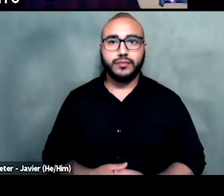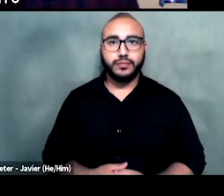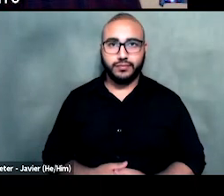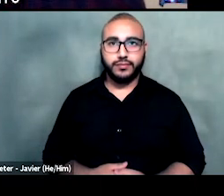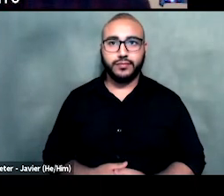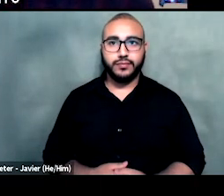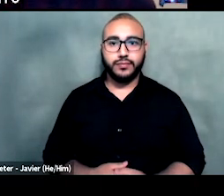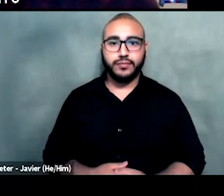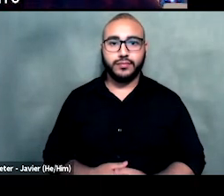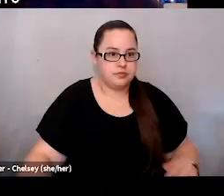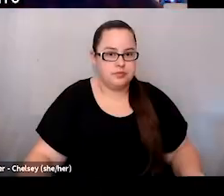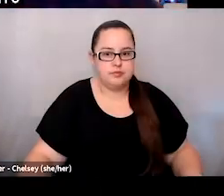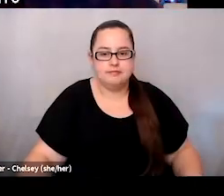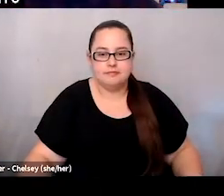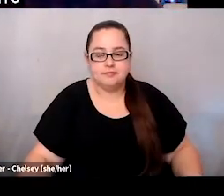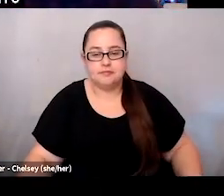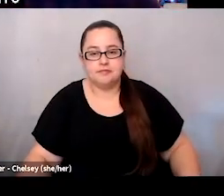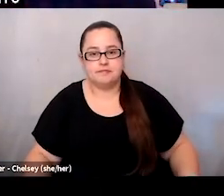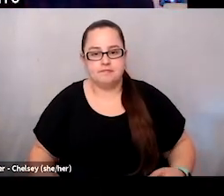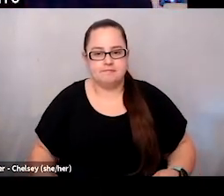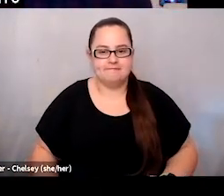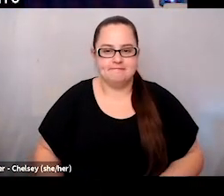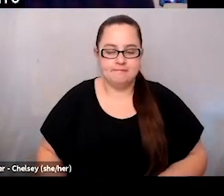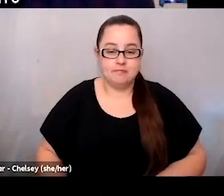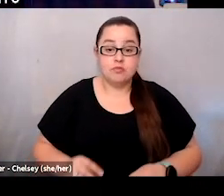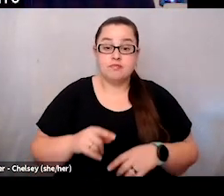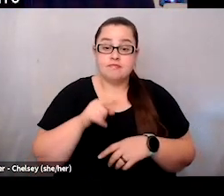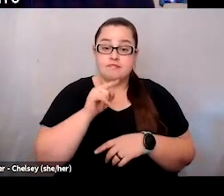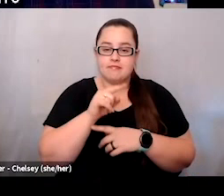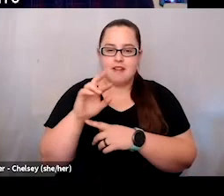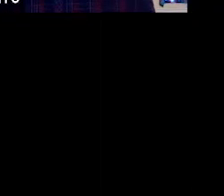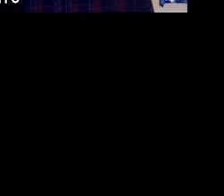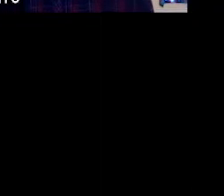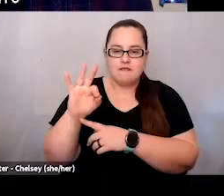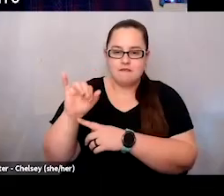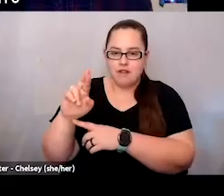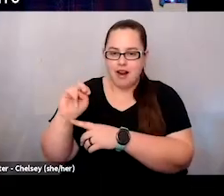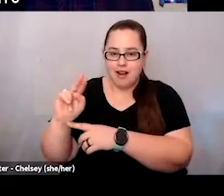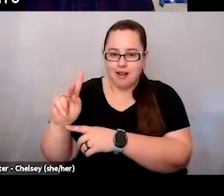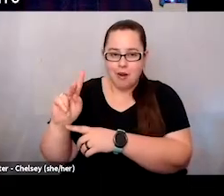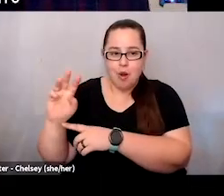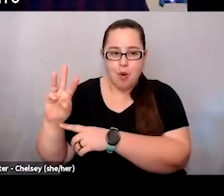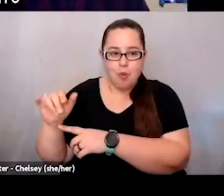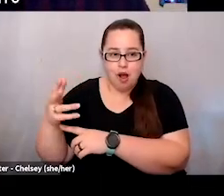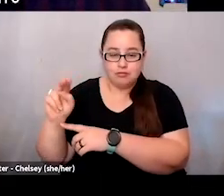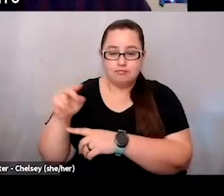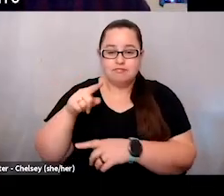All right, this is Frank Waln. Frank is a Native American rapper, and activist. He was